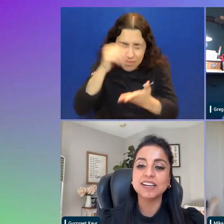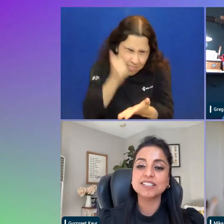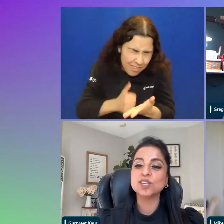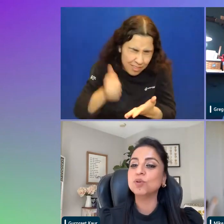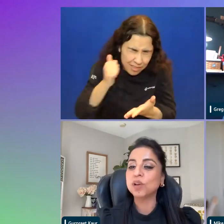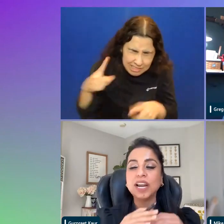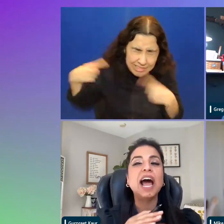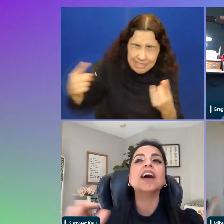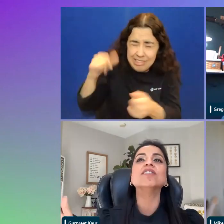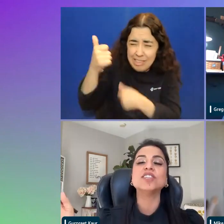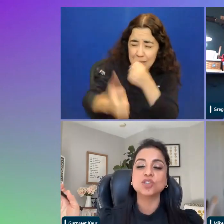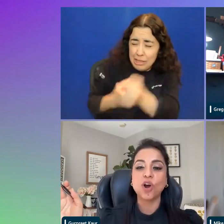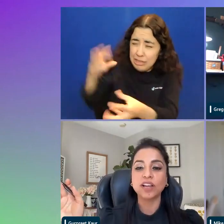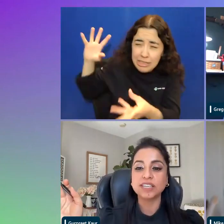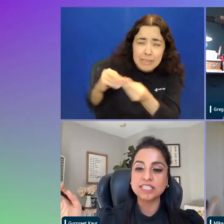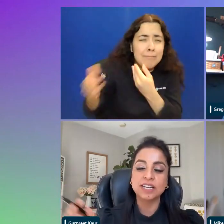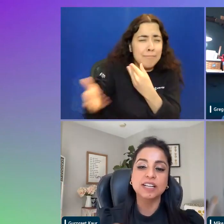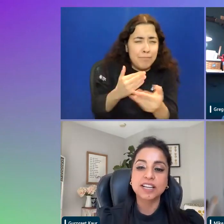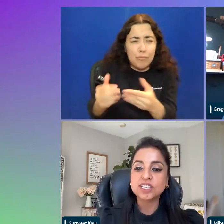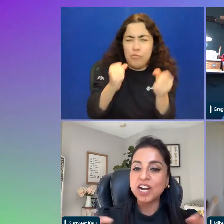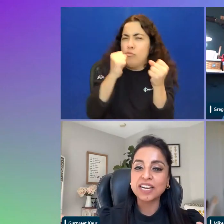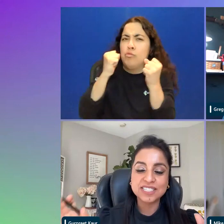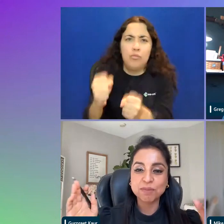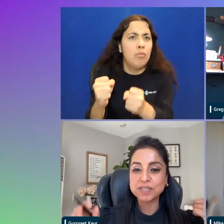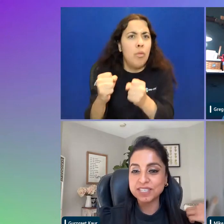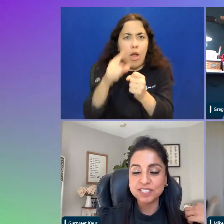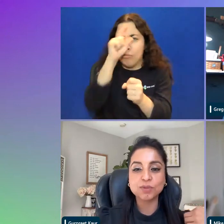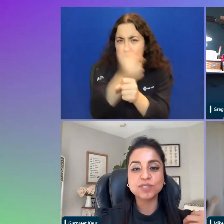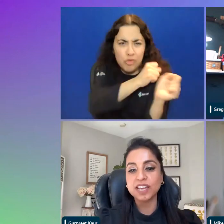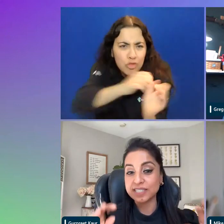can have the strongest strategy business use case and yes, that